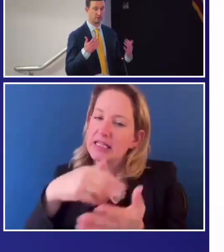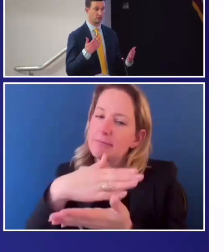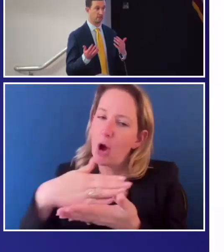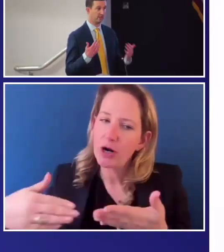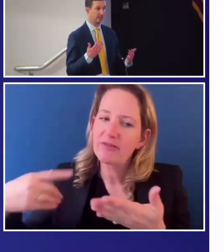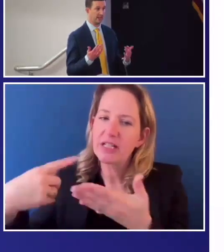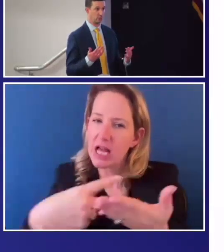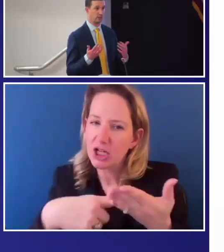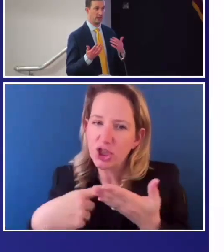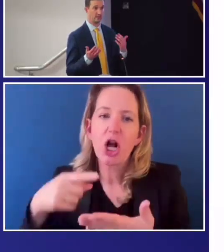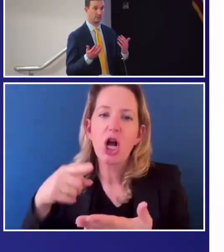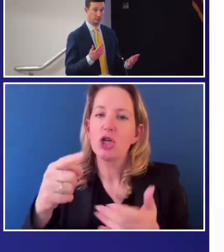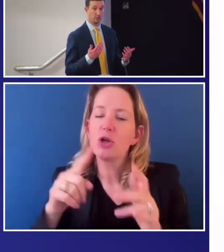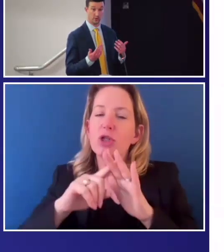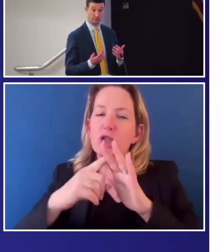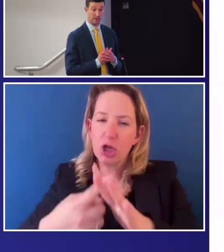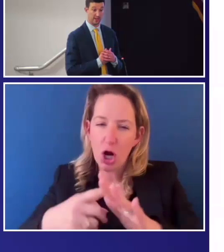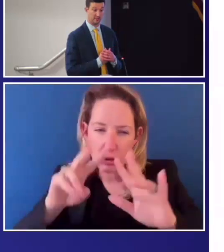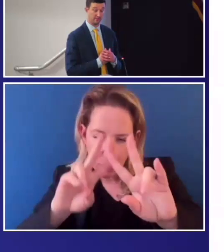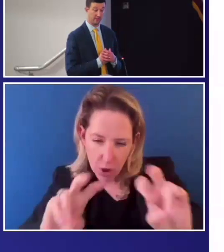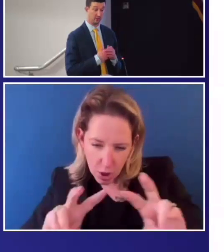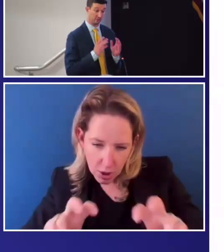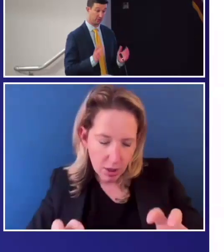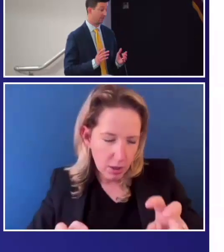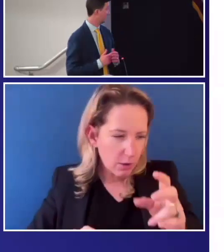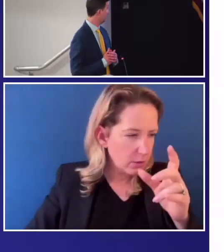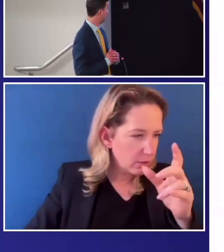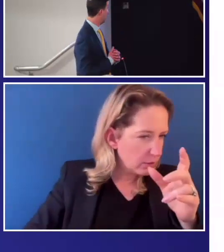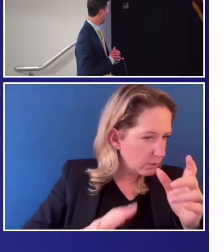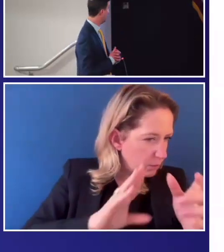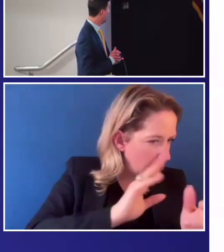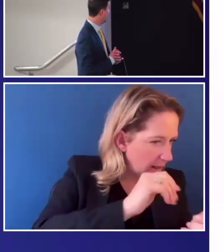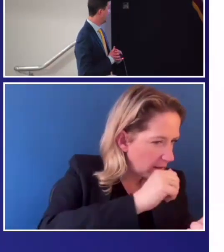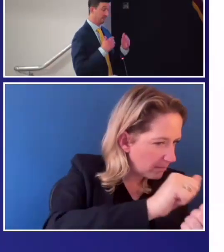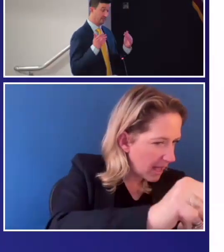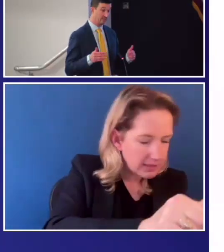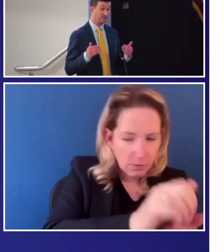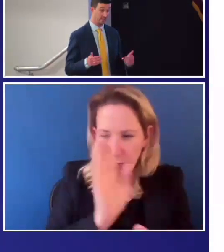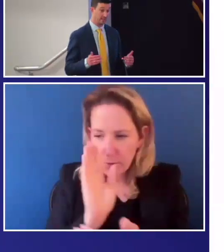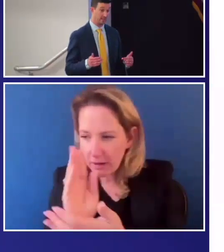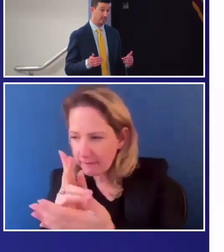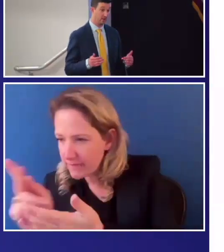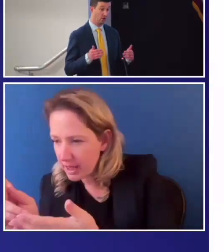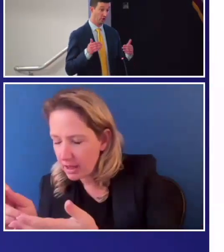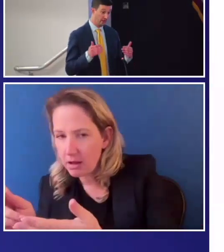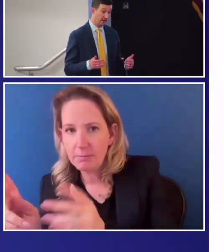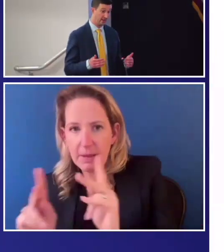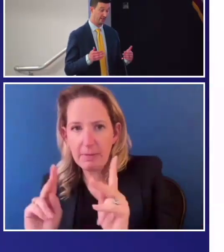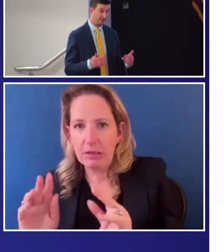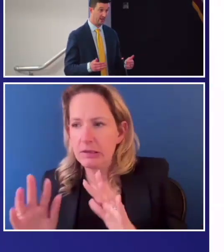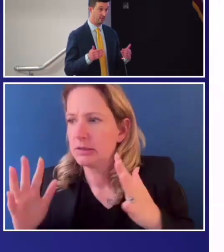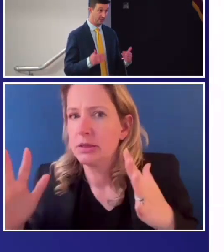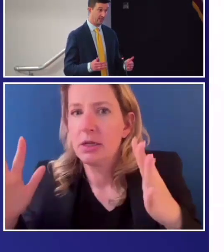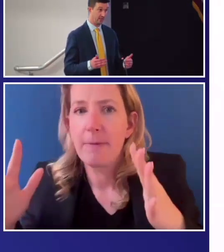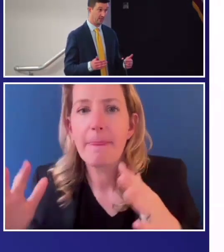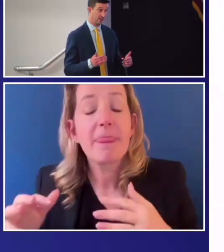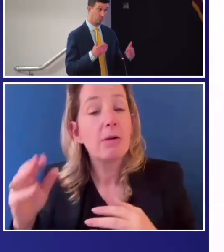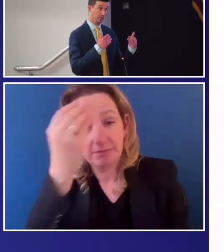you start looking at the actual lines of which programs pass and fail. The first thing to keep in mind is that these data are not the final data that will